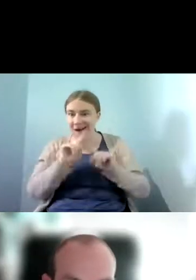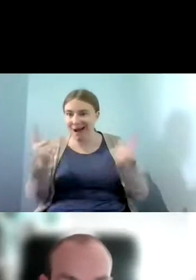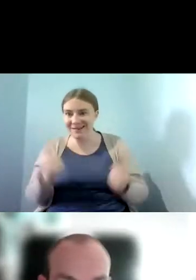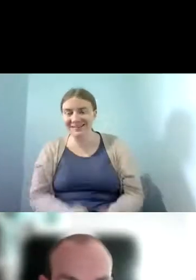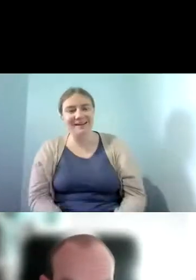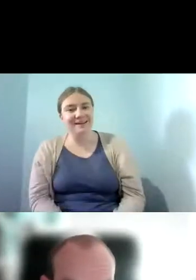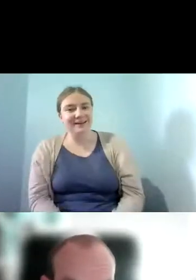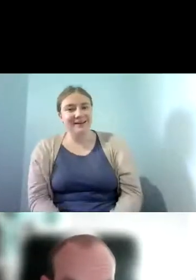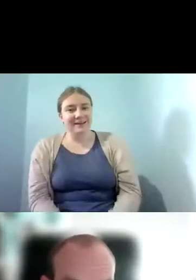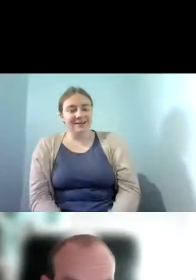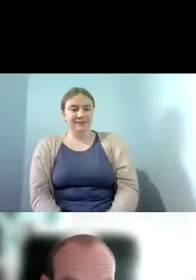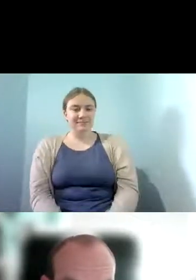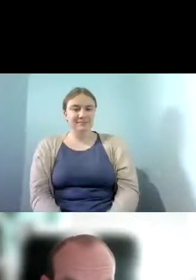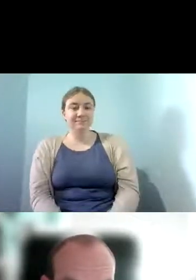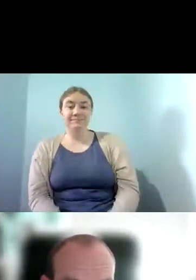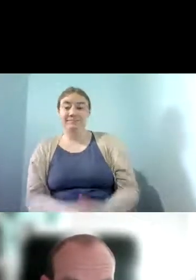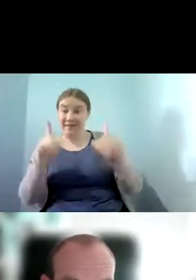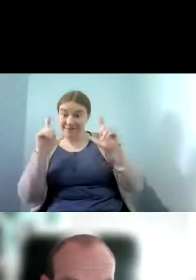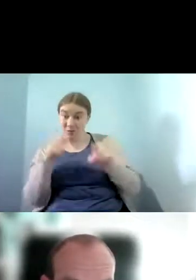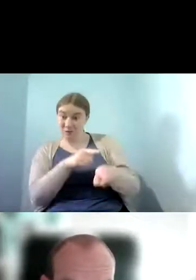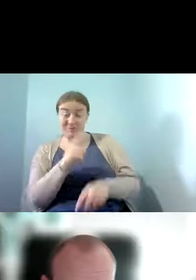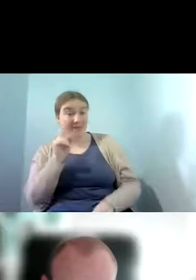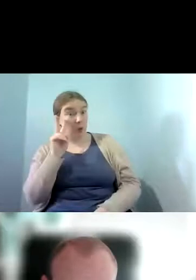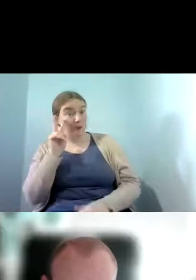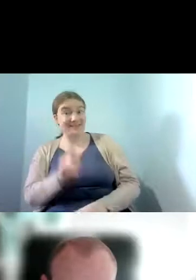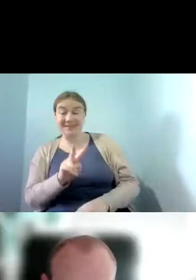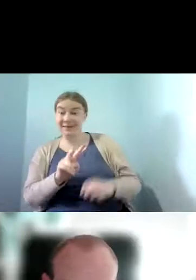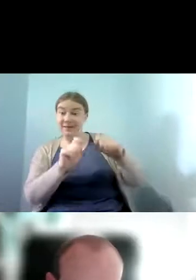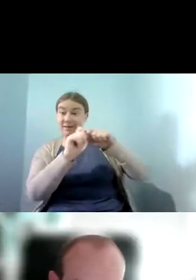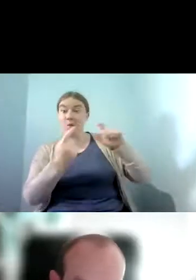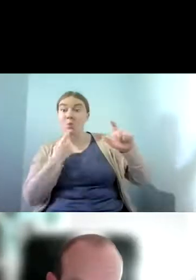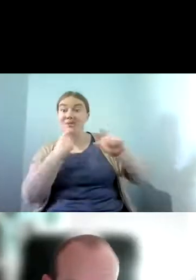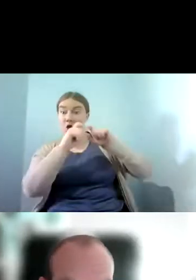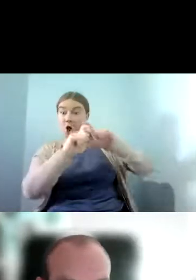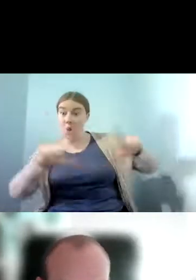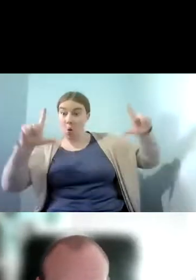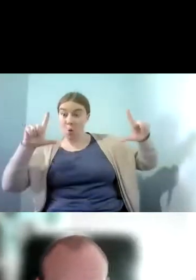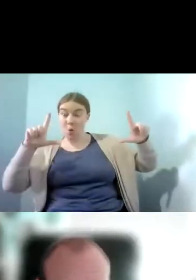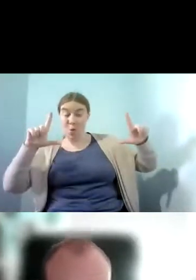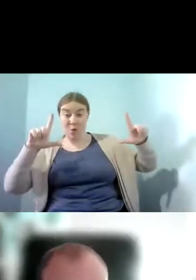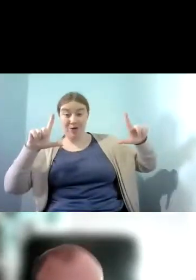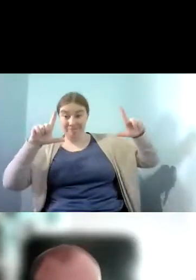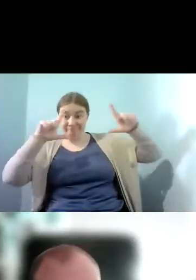in this photo you can see um our under water window that we've designed to withstand